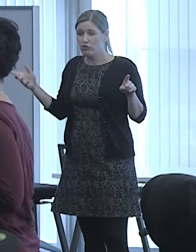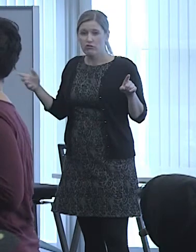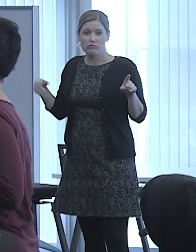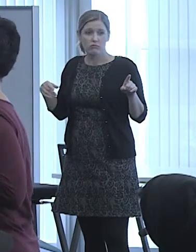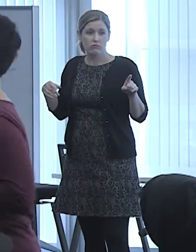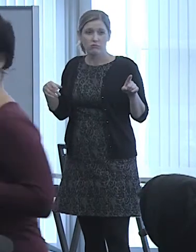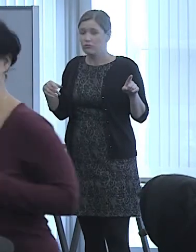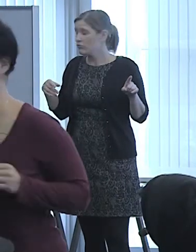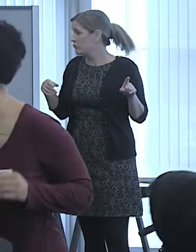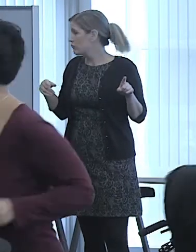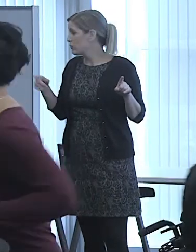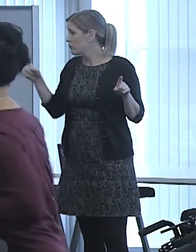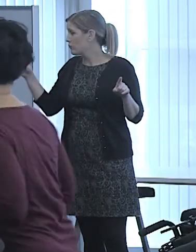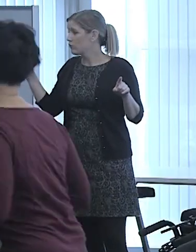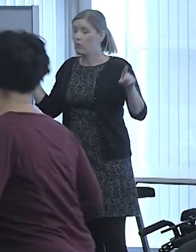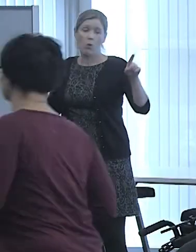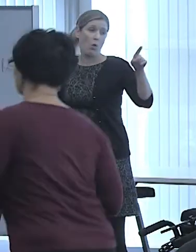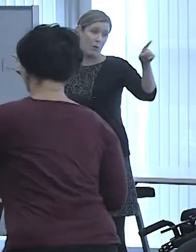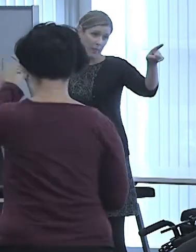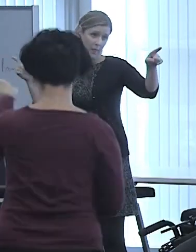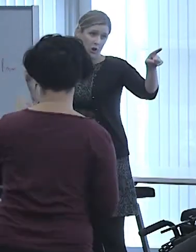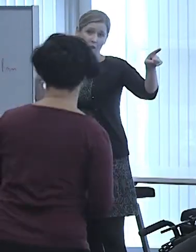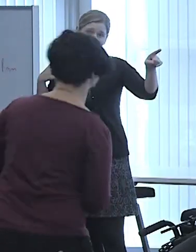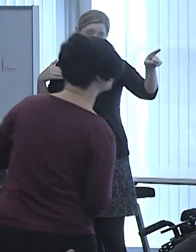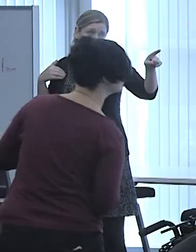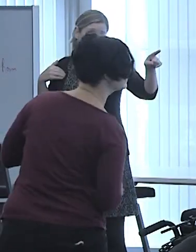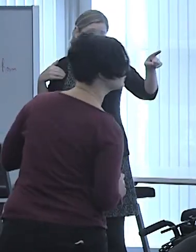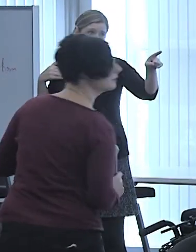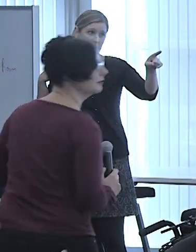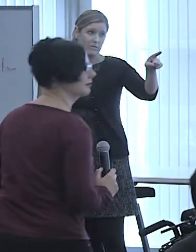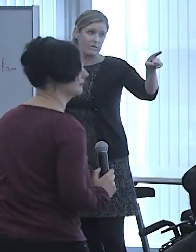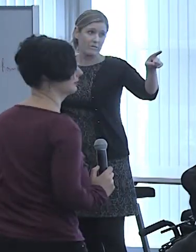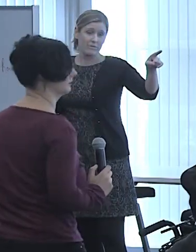[Woman In Maroon] There's one all the way down that way. Yeah, the one in front here.